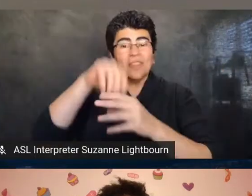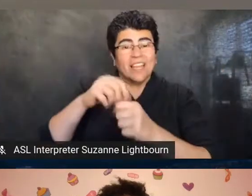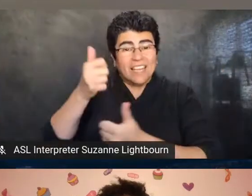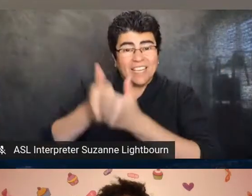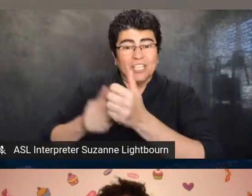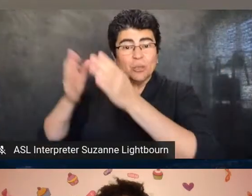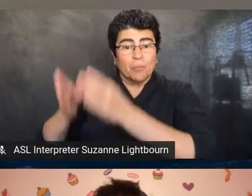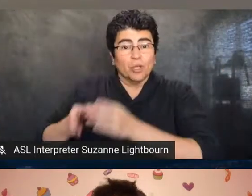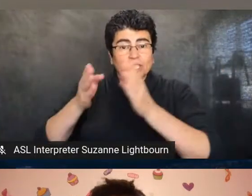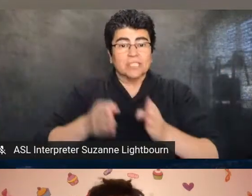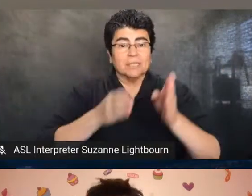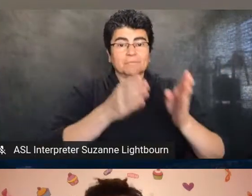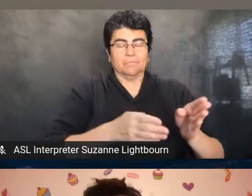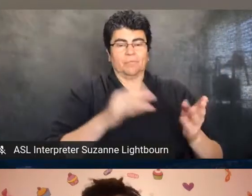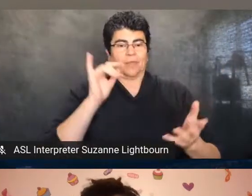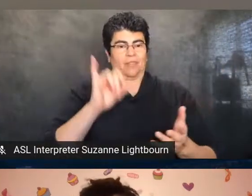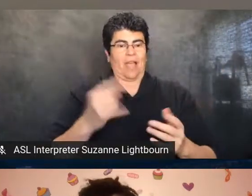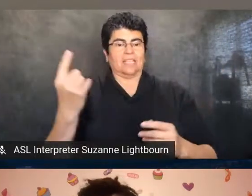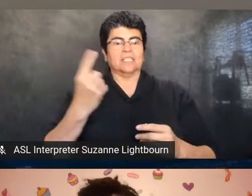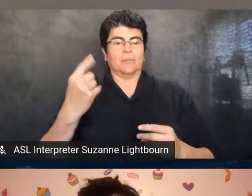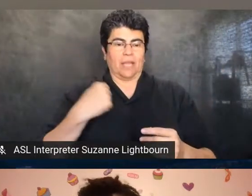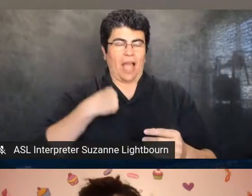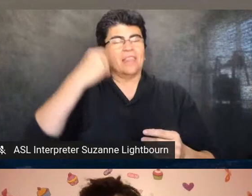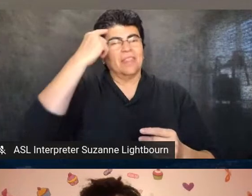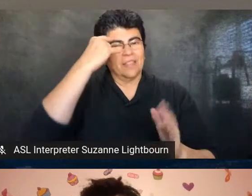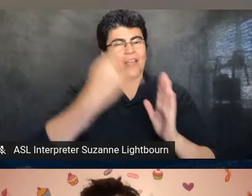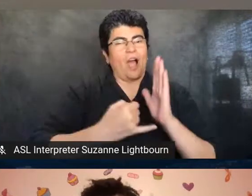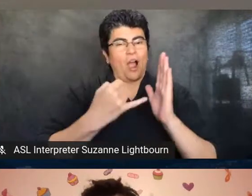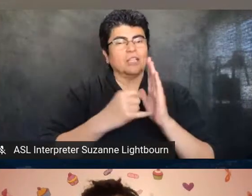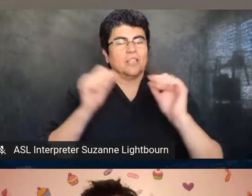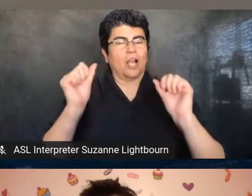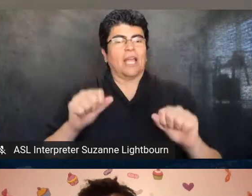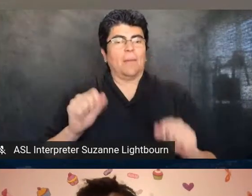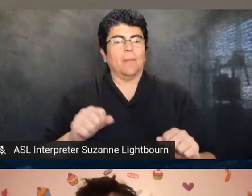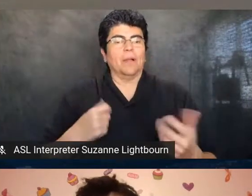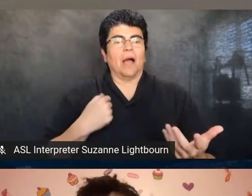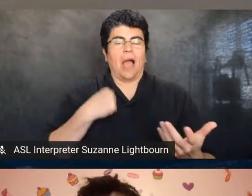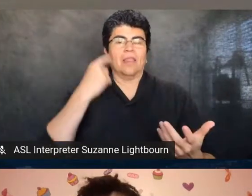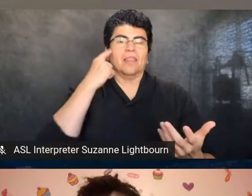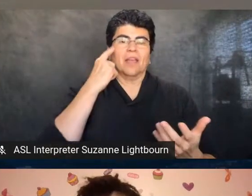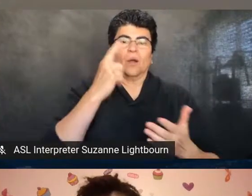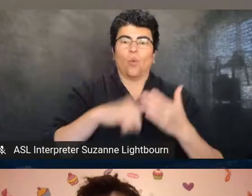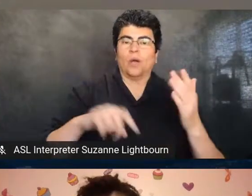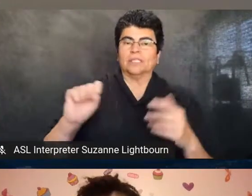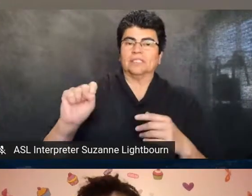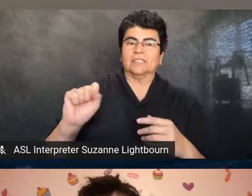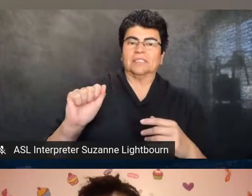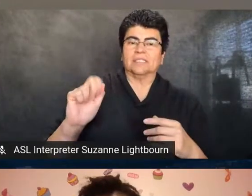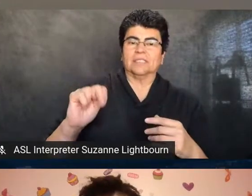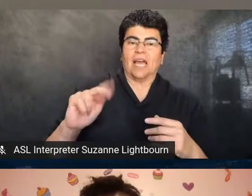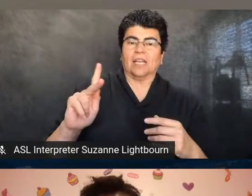So this is something I think the arts are capable of, and I think what Sankofa stands for so much is